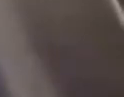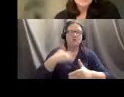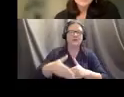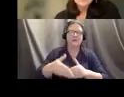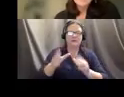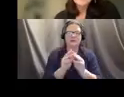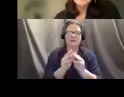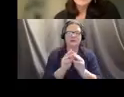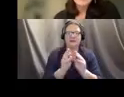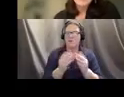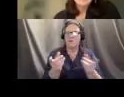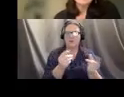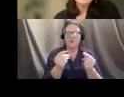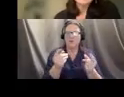next steps.